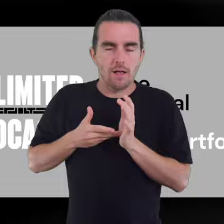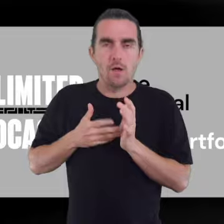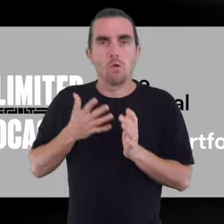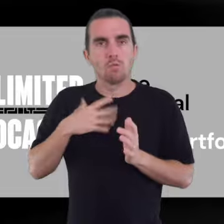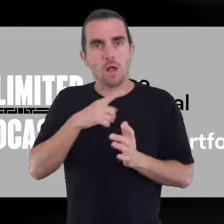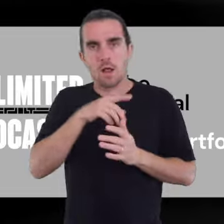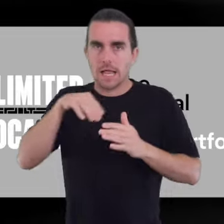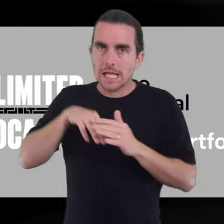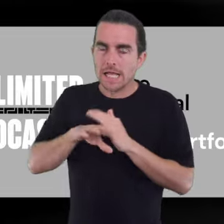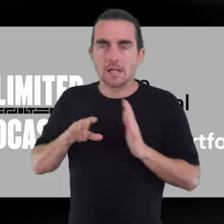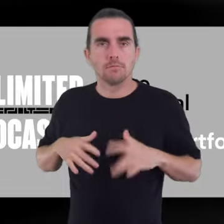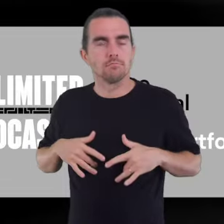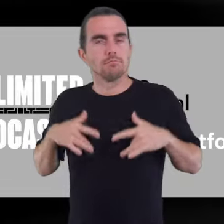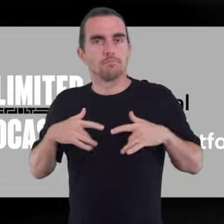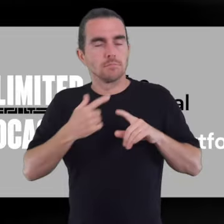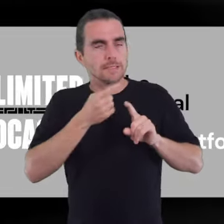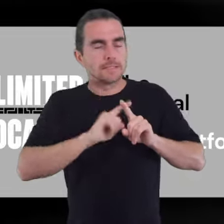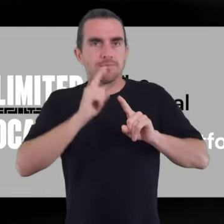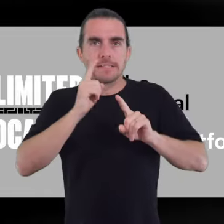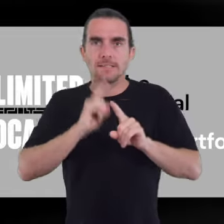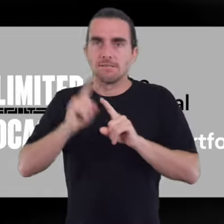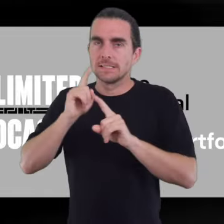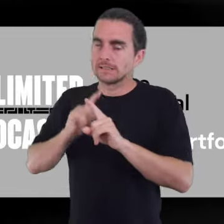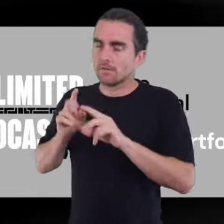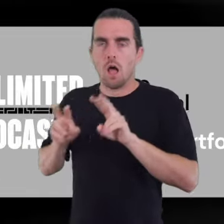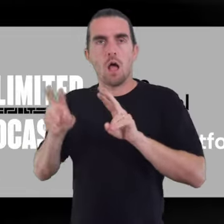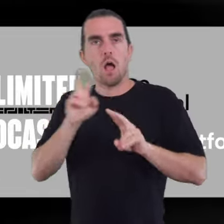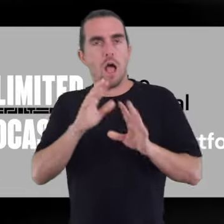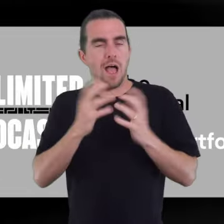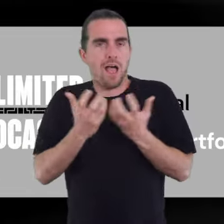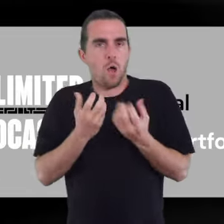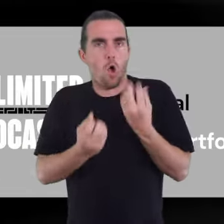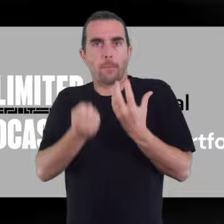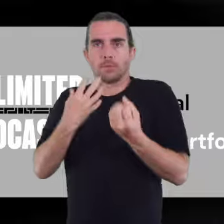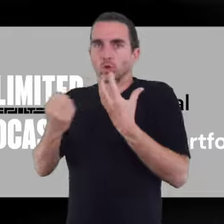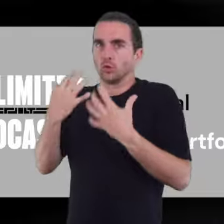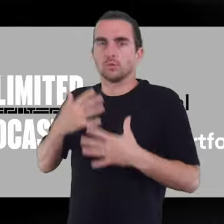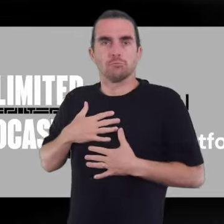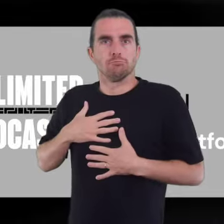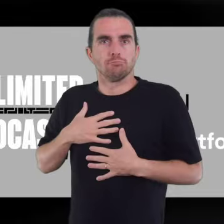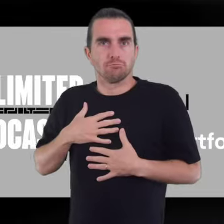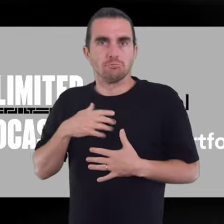Just experiencing all the different zines, and the different ways that they communicate these things beyond words is really all I'm asking,